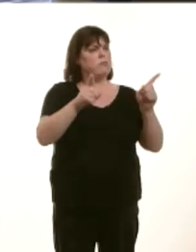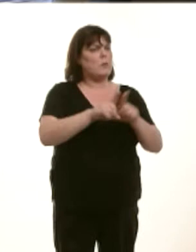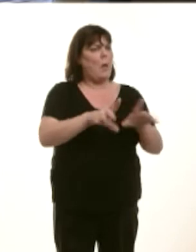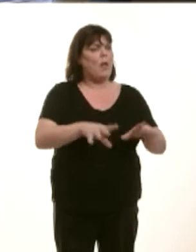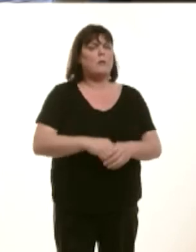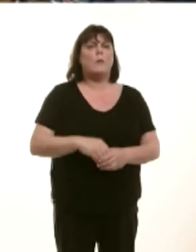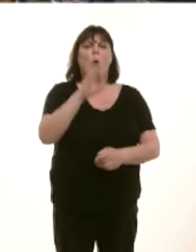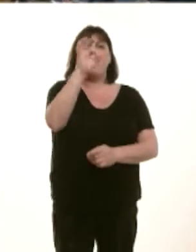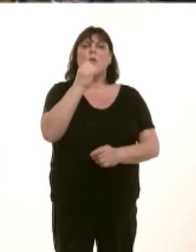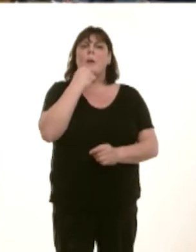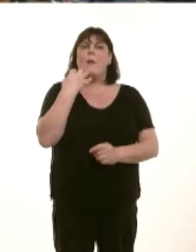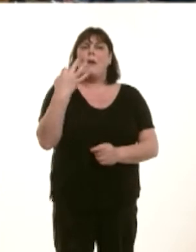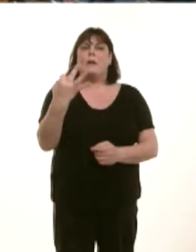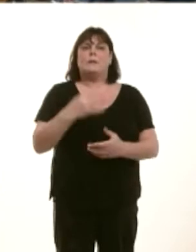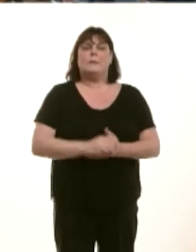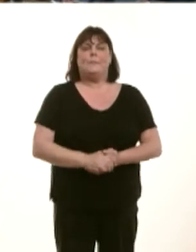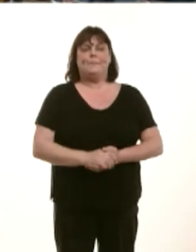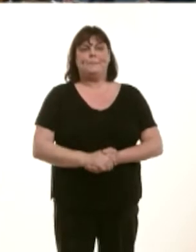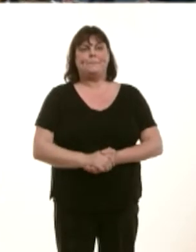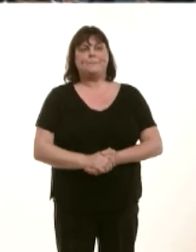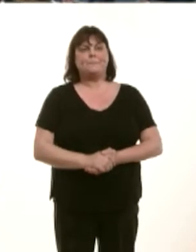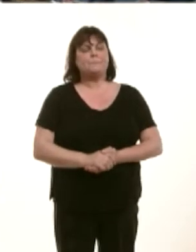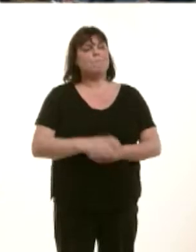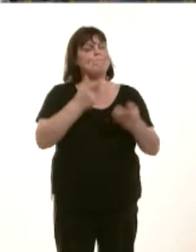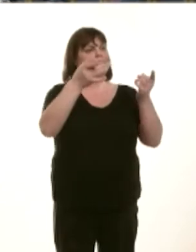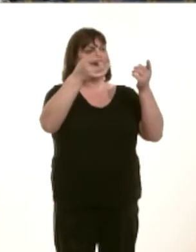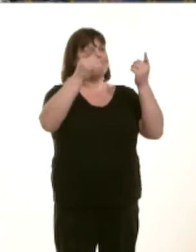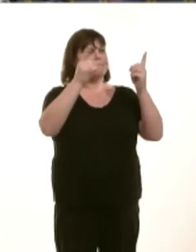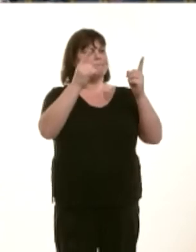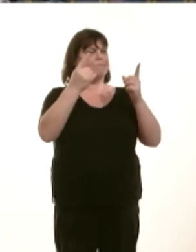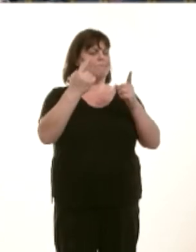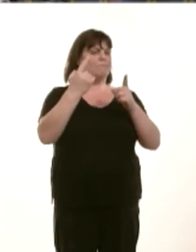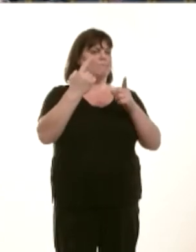Jeff Cuthbert: 8. A wnaiff y Prif Weinidog ddatganiad am adroddiad Archwilydd Cyffredinol